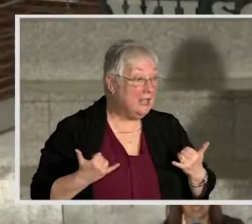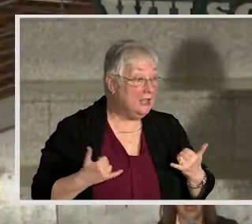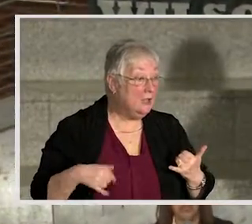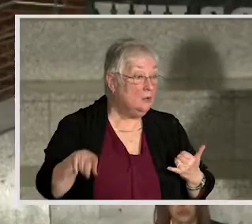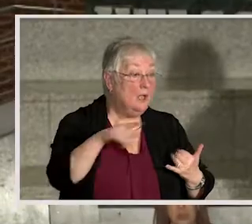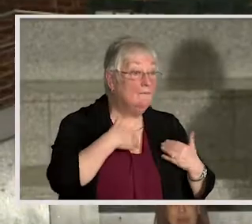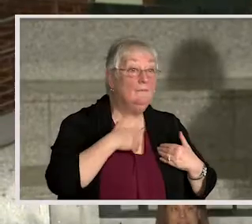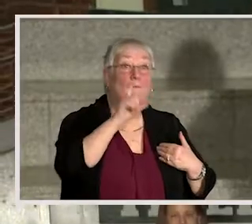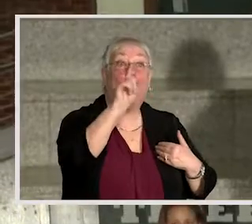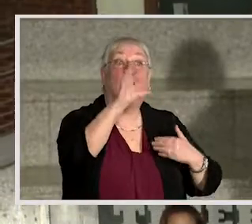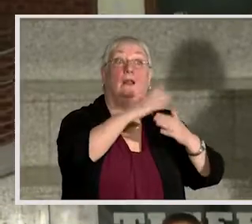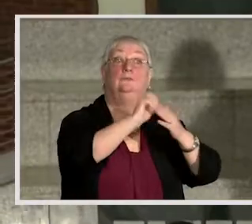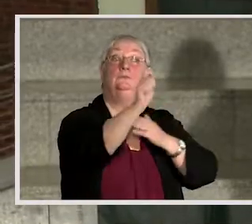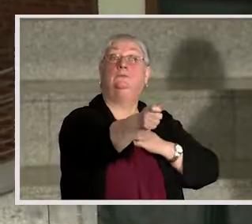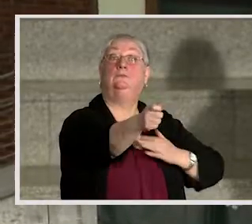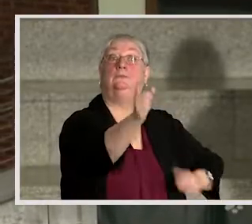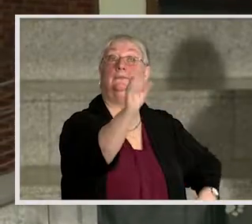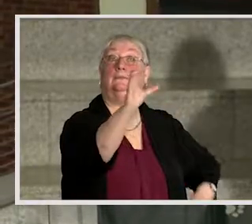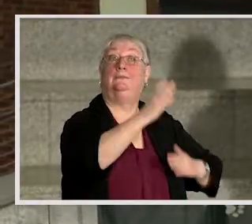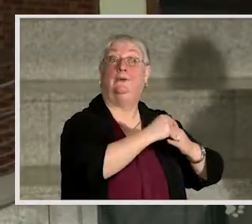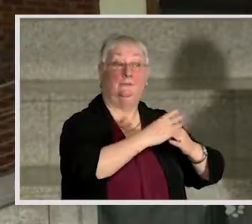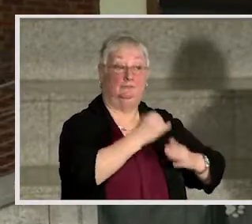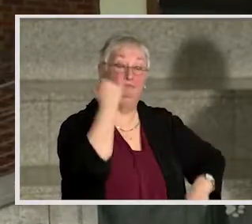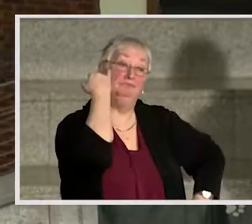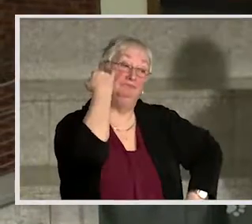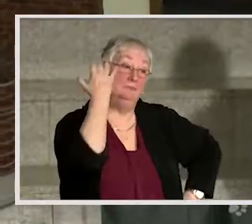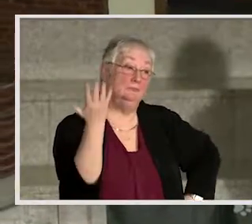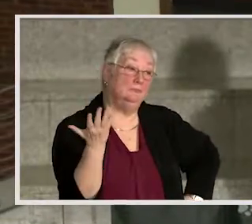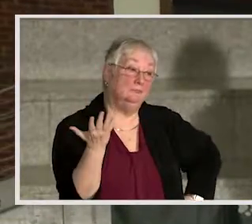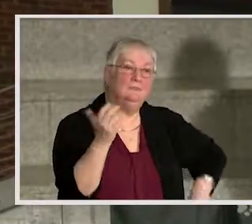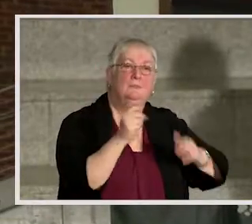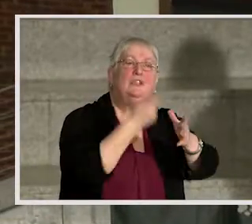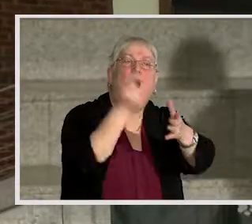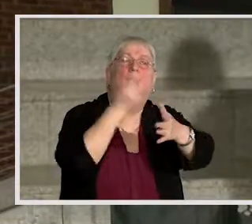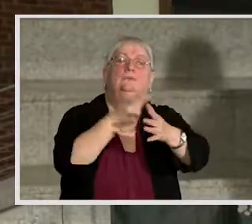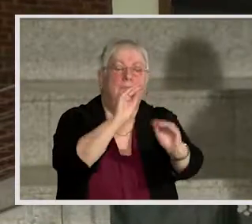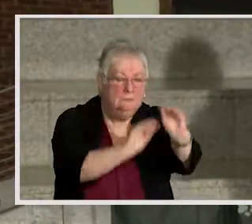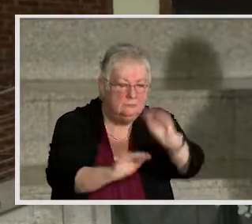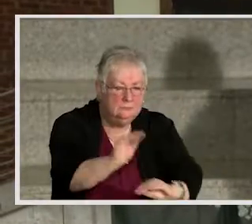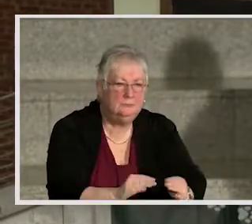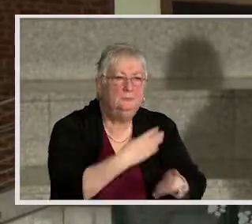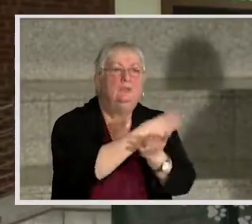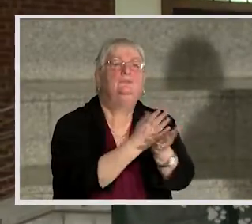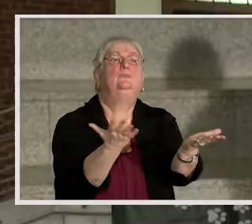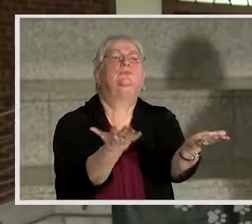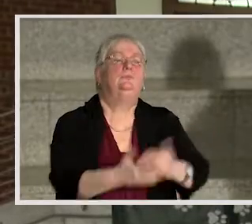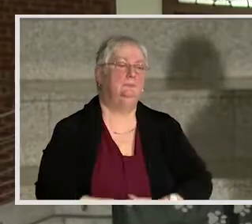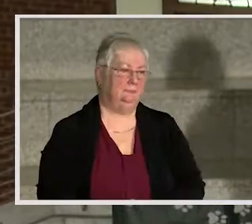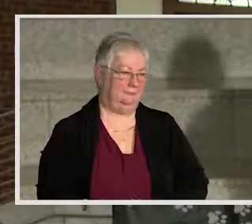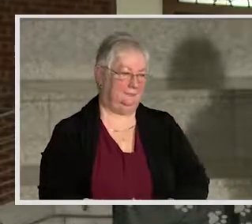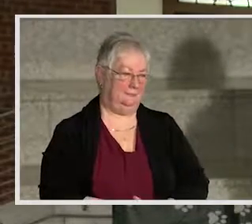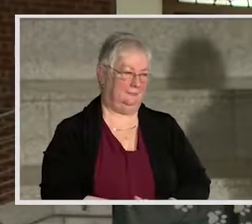YOU WOULD PRIORITIZE THE SPENDING OF THAT $100 AND SO THE FACILITATOR WILL WALK YOU THROUGH A LITTLE BIT OF AN